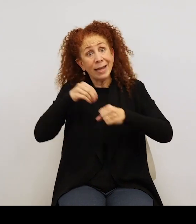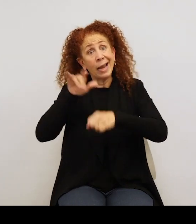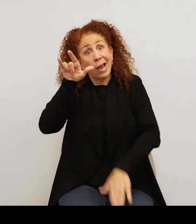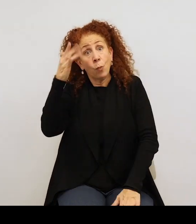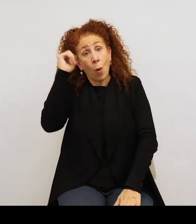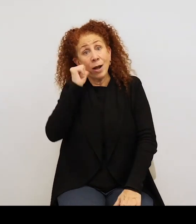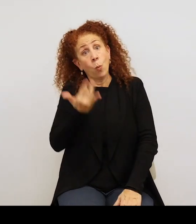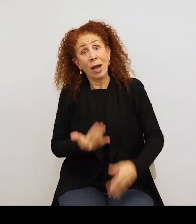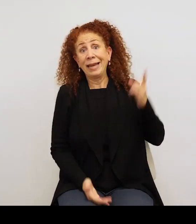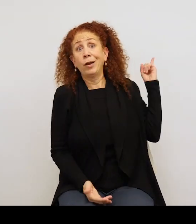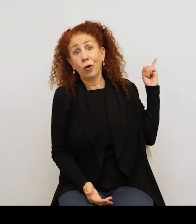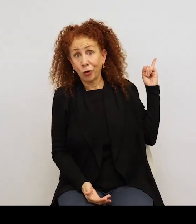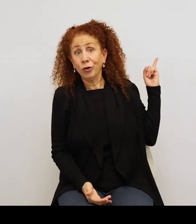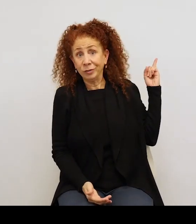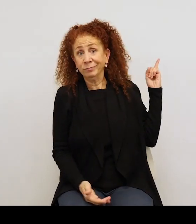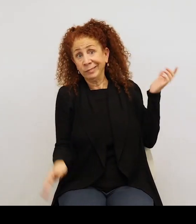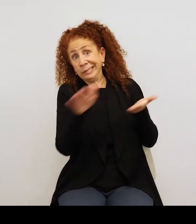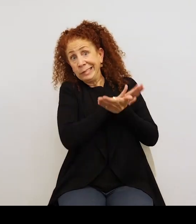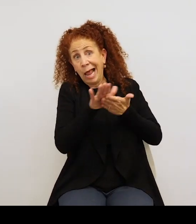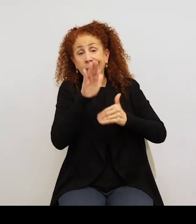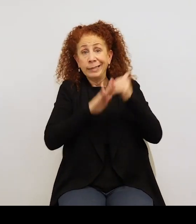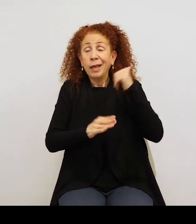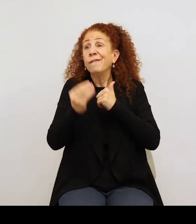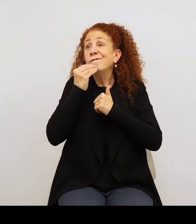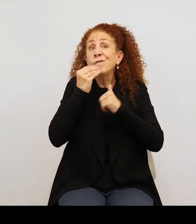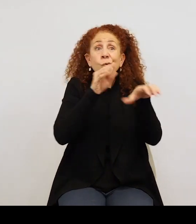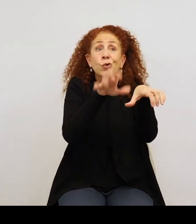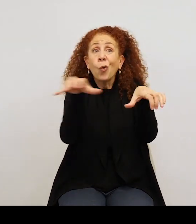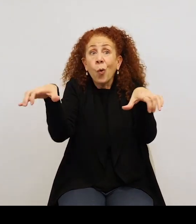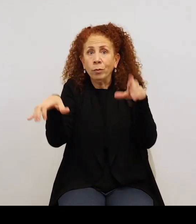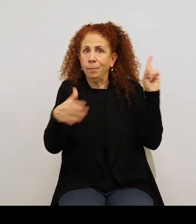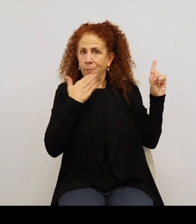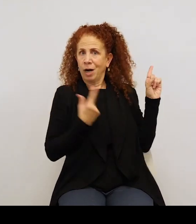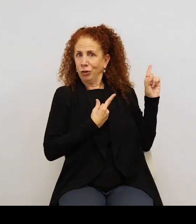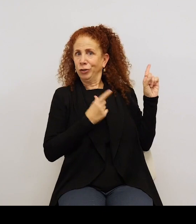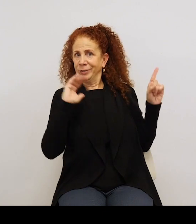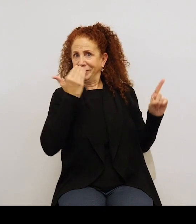I'd rather wait in this than wait in the food courts that we have in many other airports.